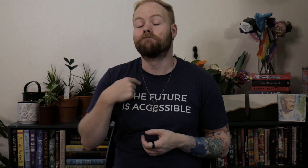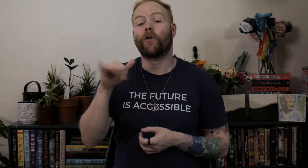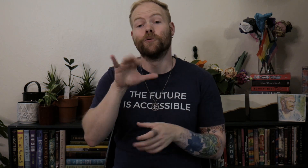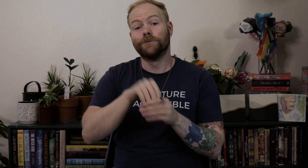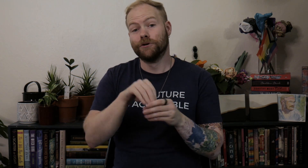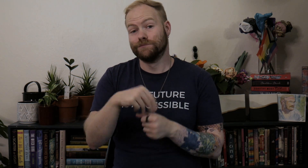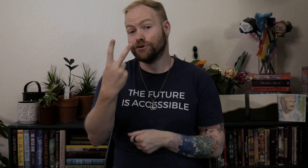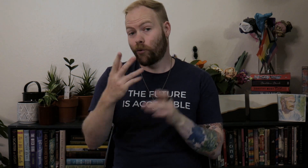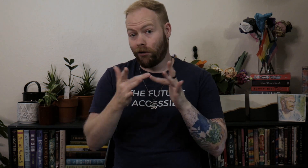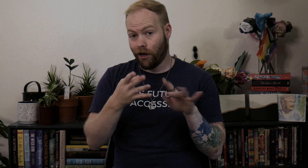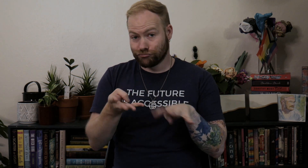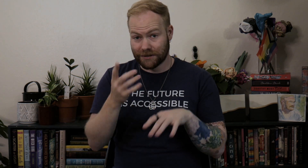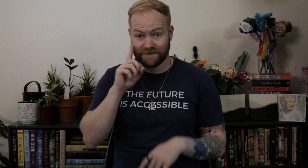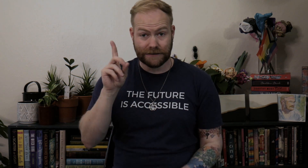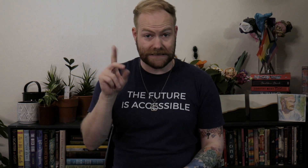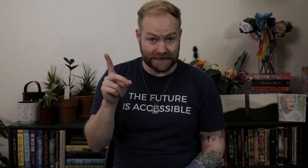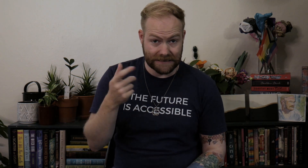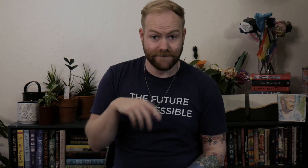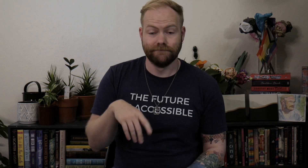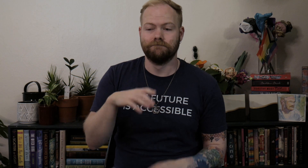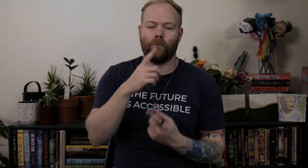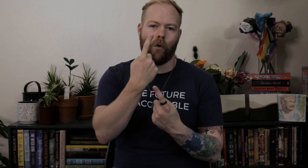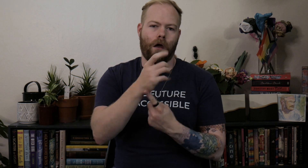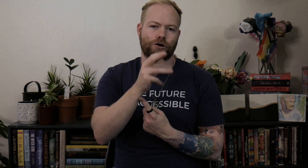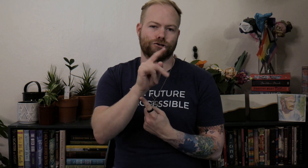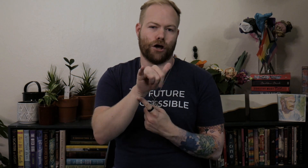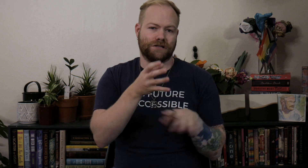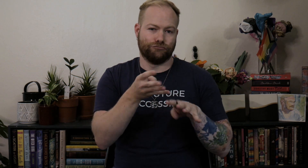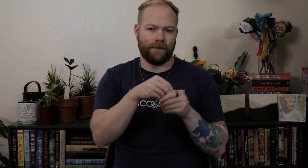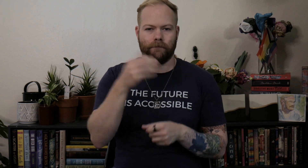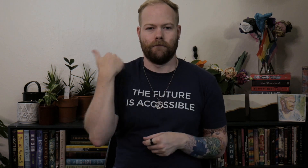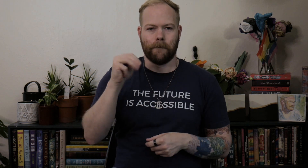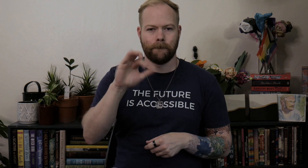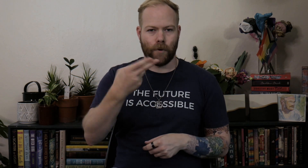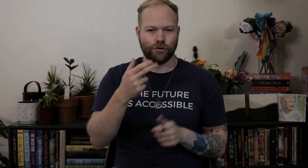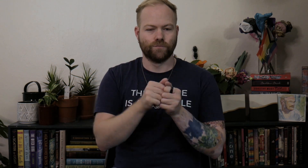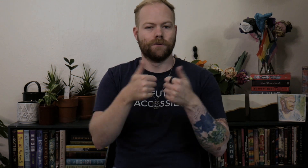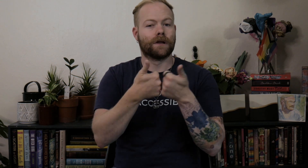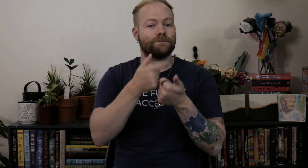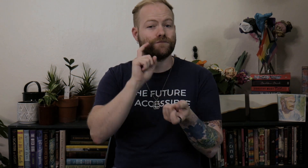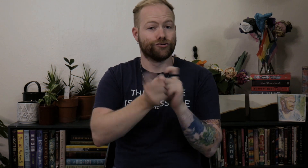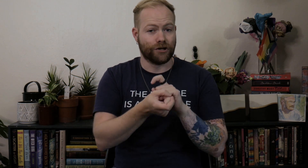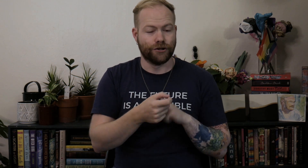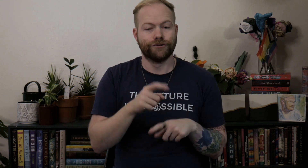I also participated in two online streams for D&D - a charity stream in March with Games for Change,